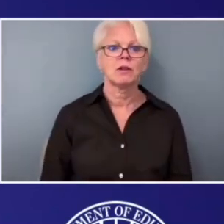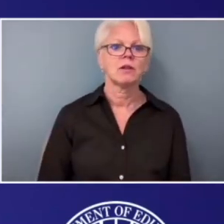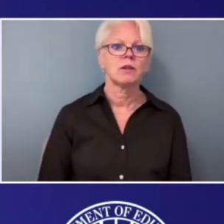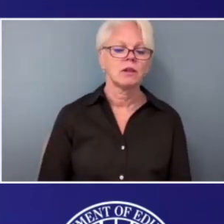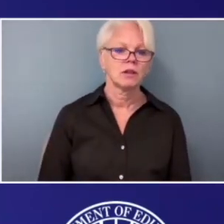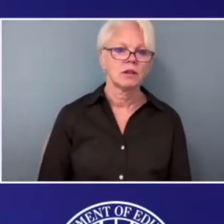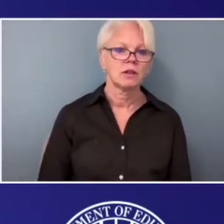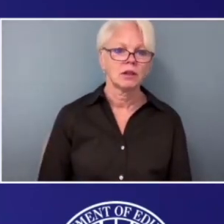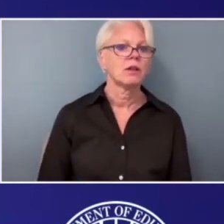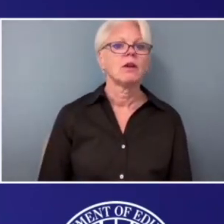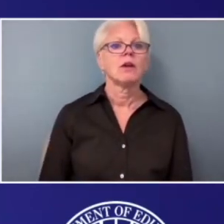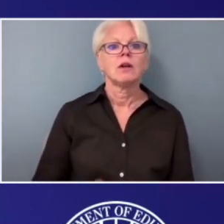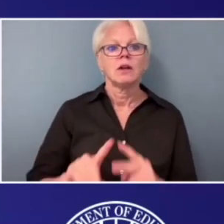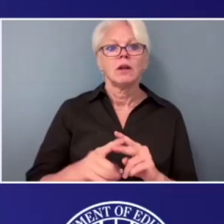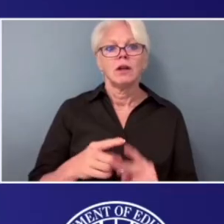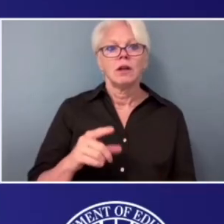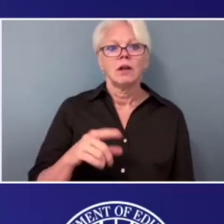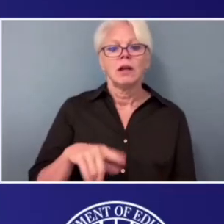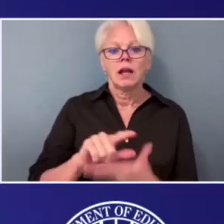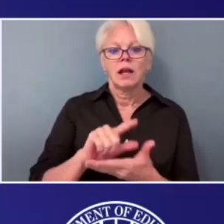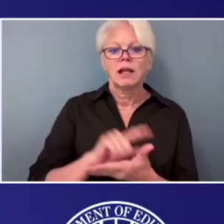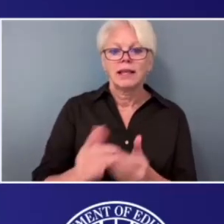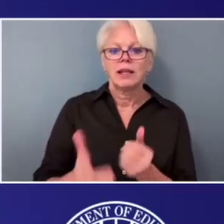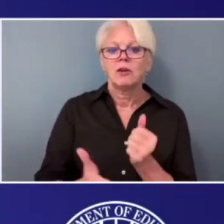So we're going to start with legal assistance organizations.